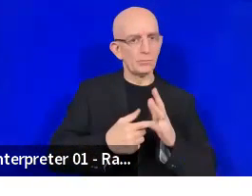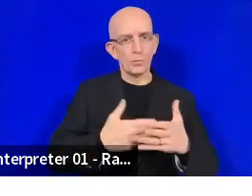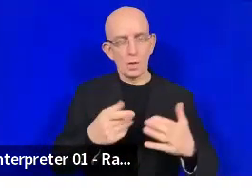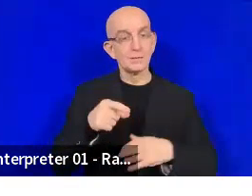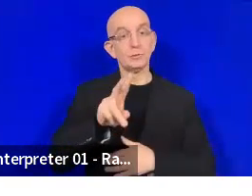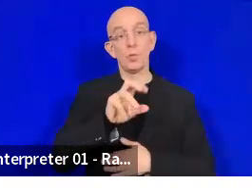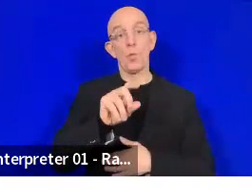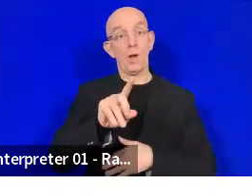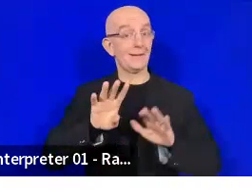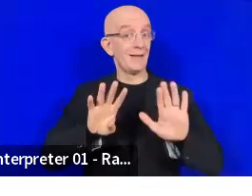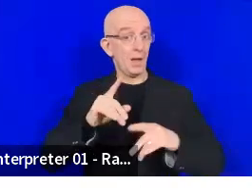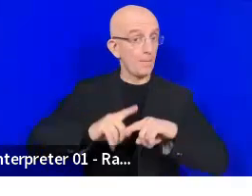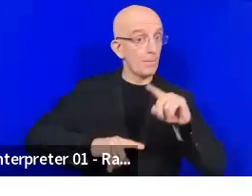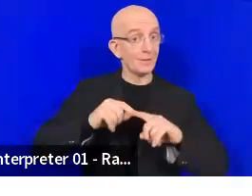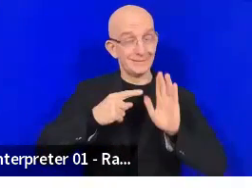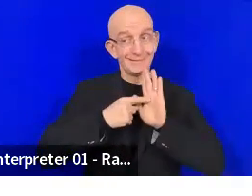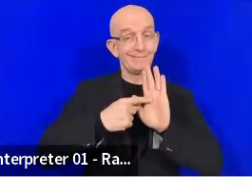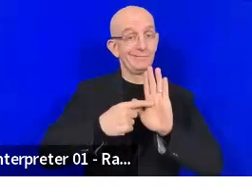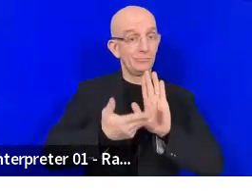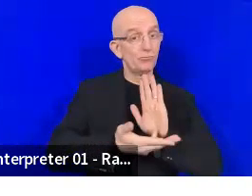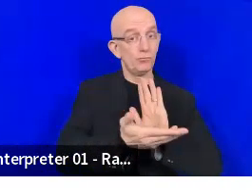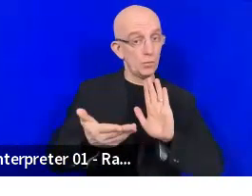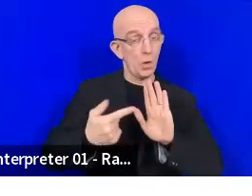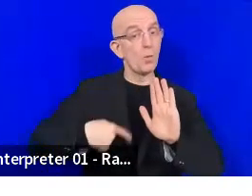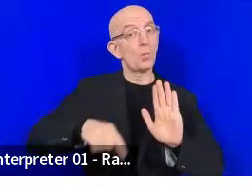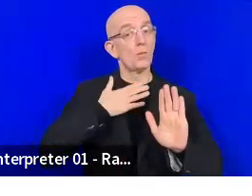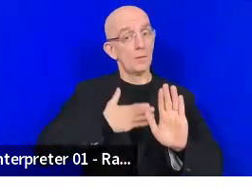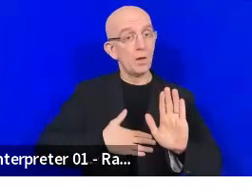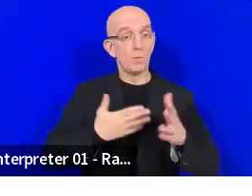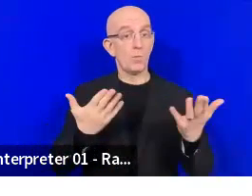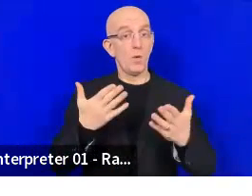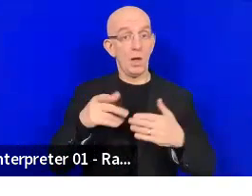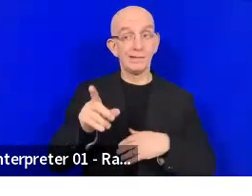have a similar impact through advocacy led by all of you and many of our other members